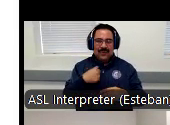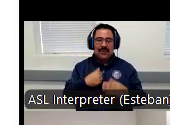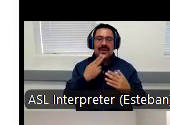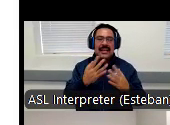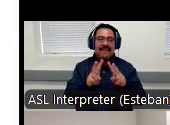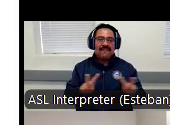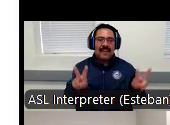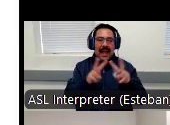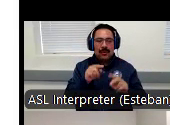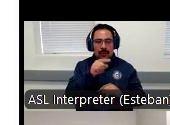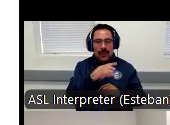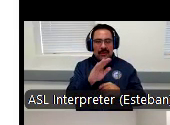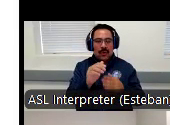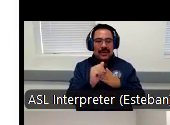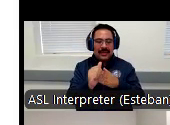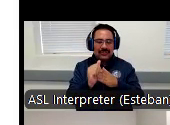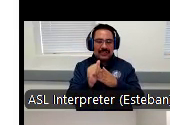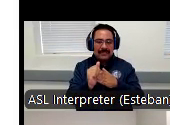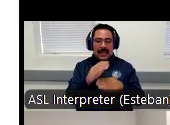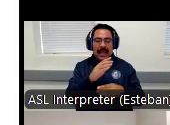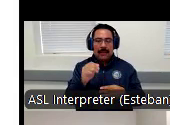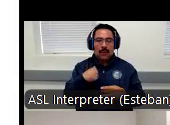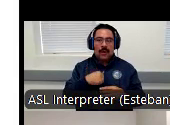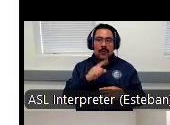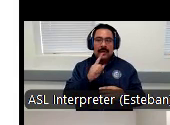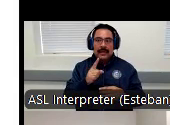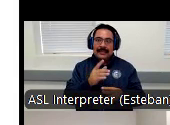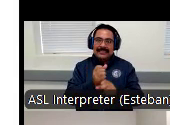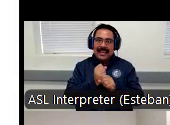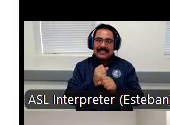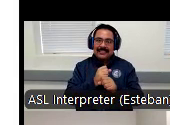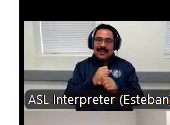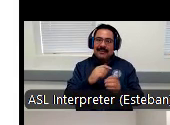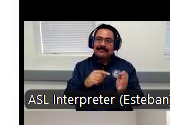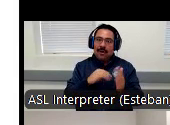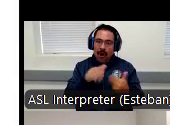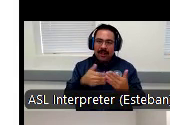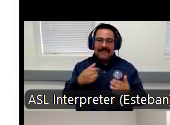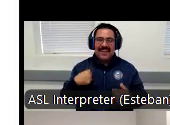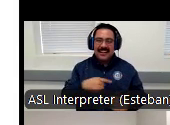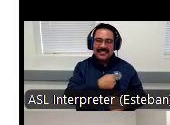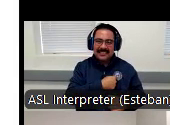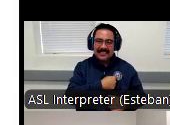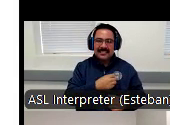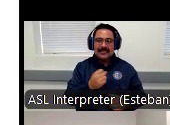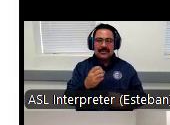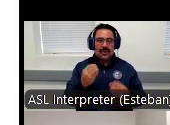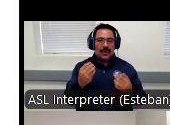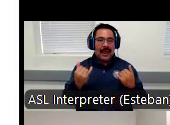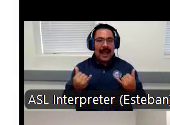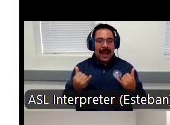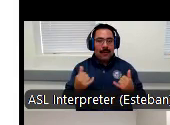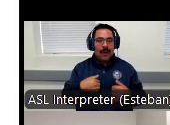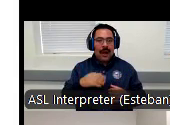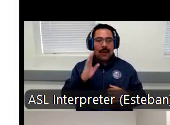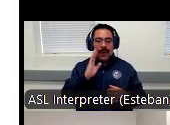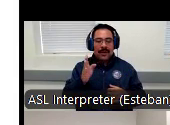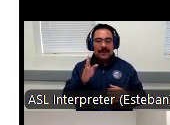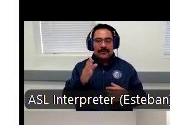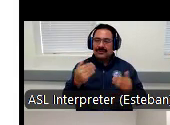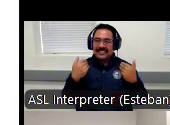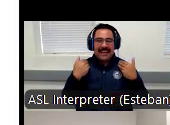and your leadership, and it really takes all of us. So with that we're going to dive in.